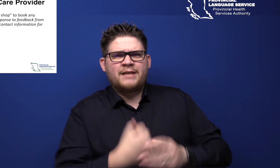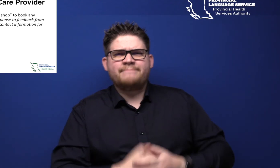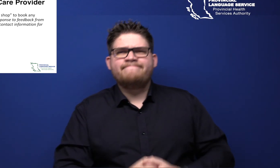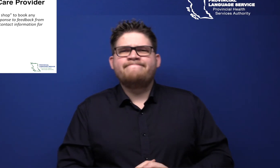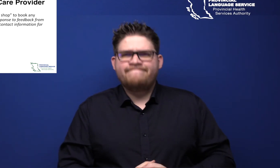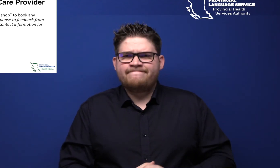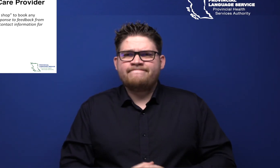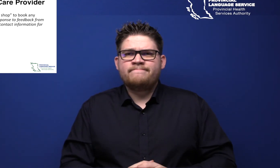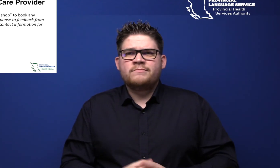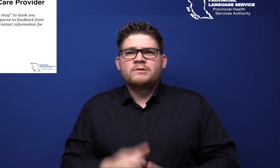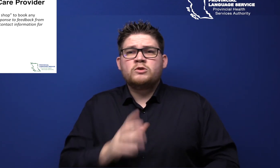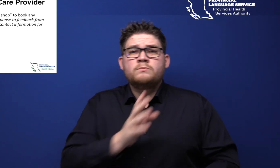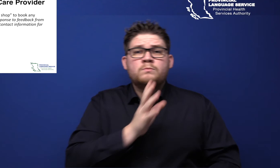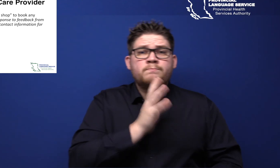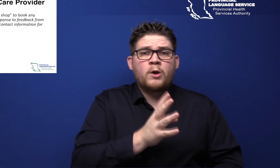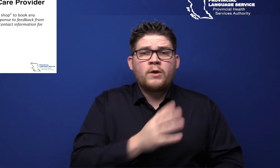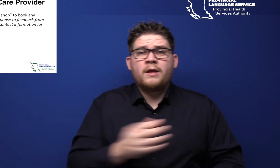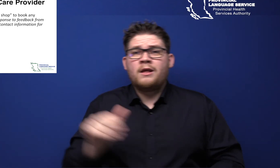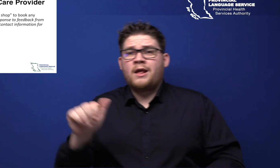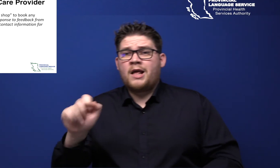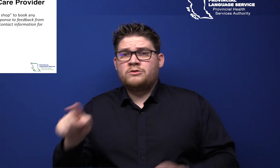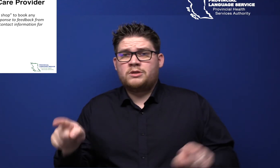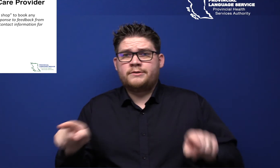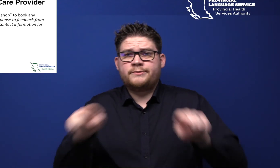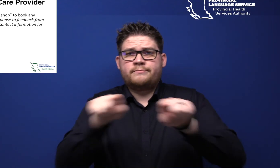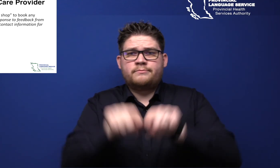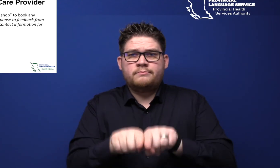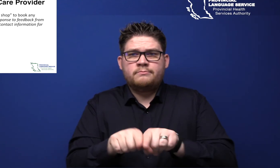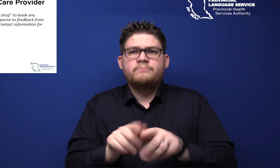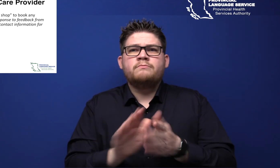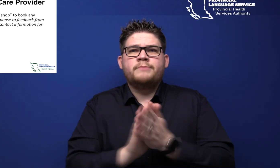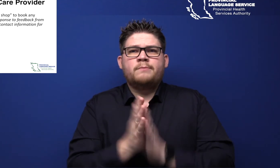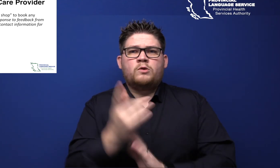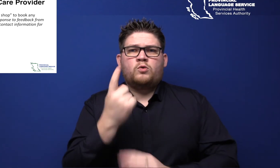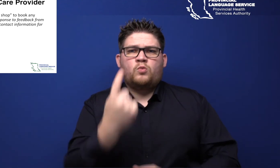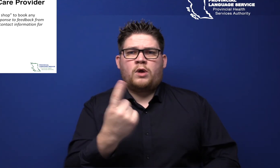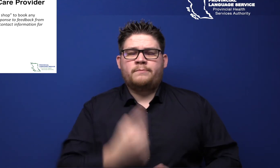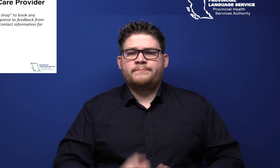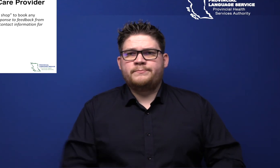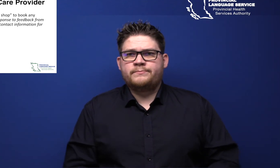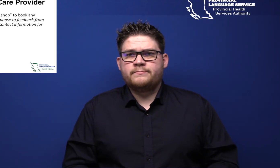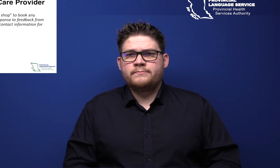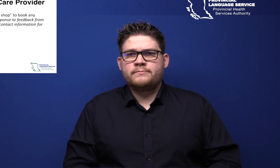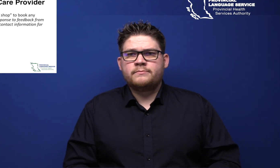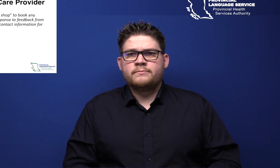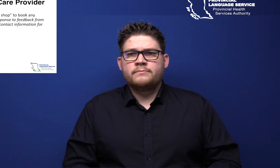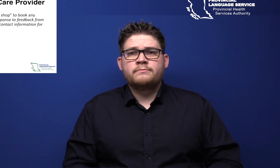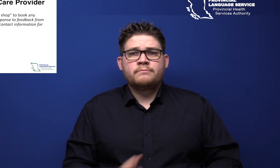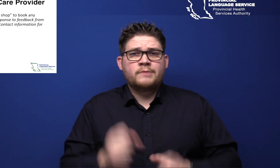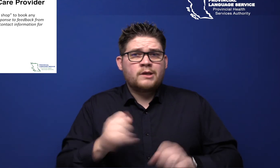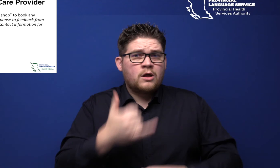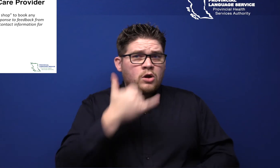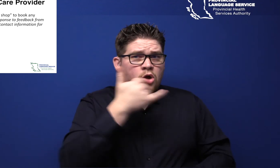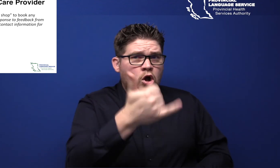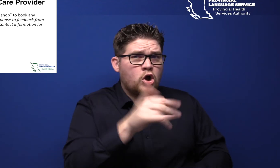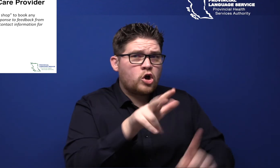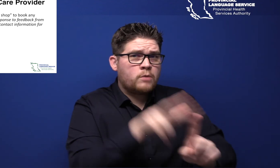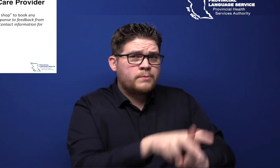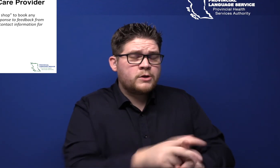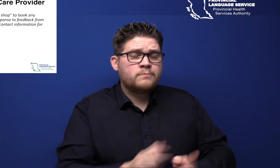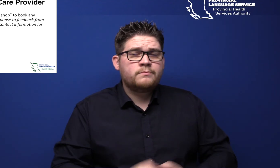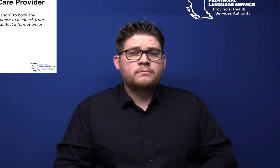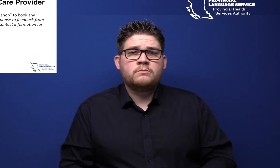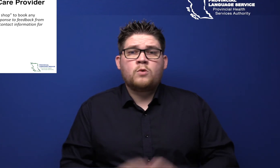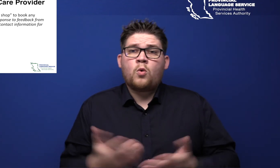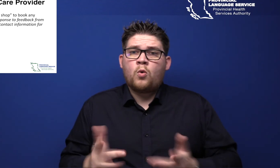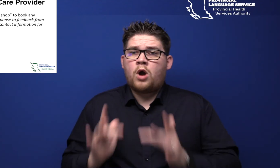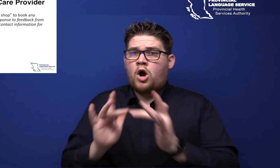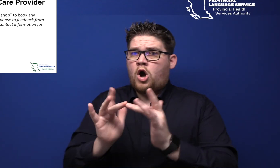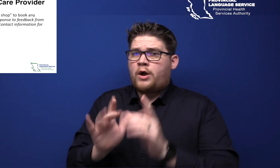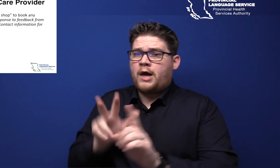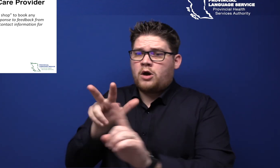OR SIGN LANGUAGE SERVICES. SO BASED ON THAT FEEDBACK, THAT NUMBER HAS BEEN COMBINED INTO ONE. IF YOU NEED TO BOOK ANY INTERPRETING SERVICES,